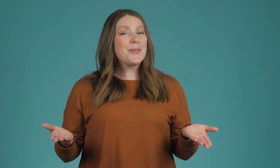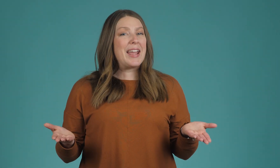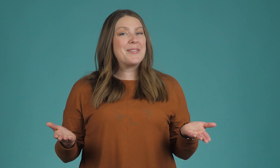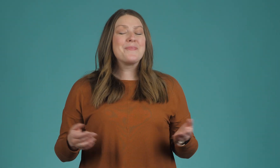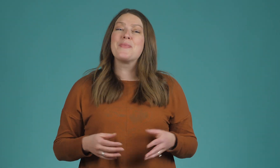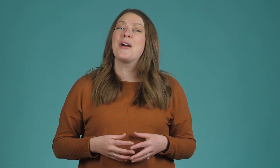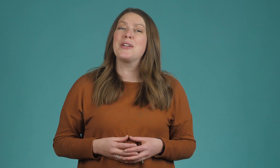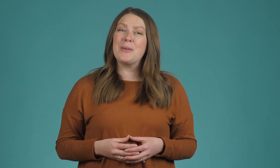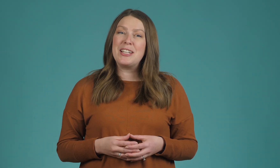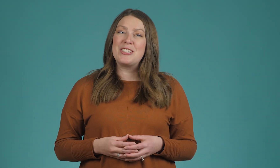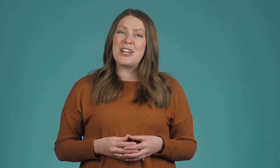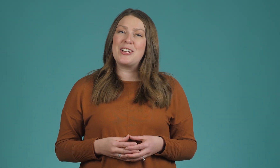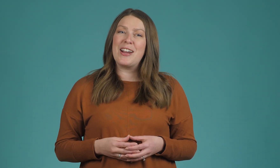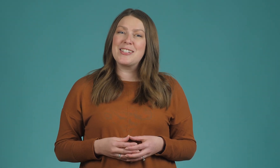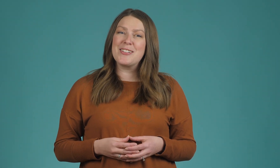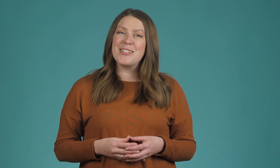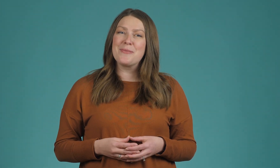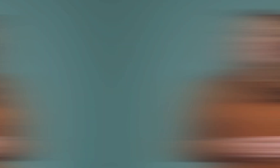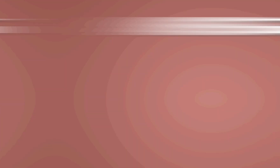Alright, are you ready to check your answers?